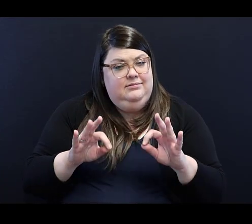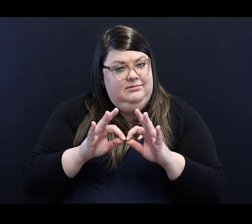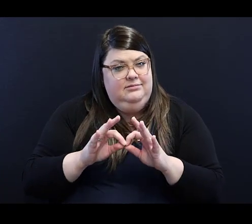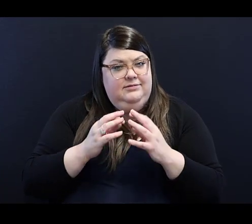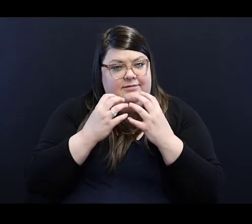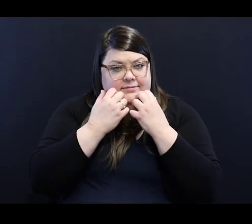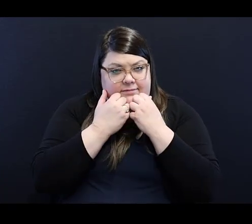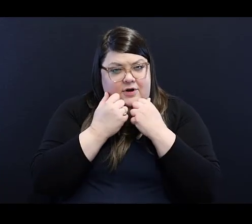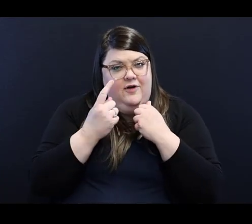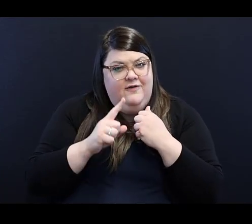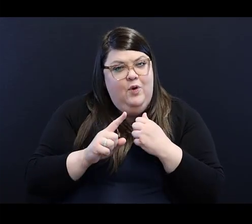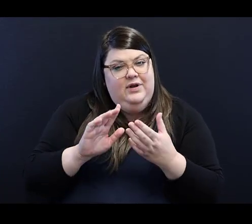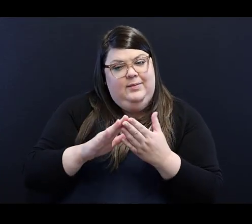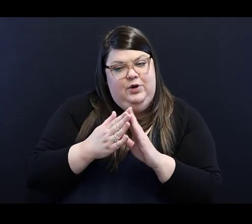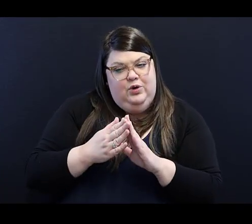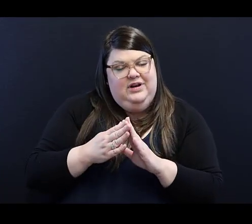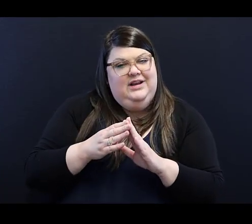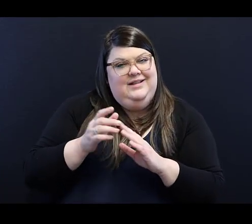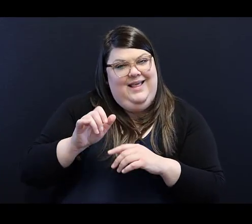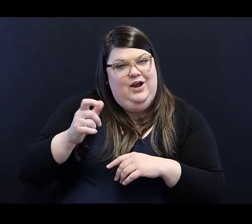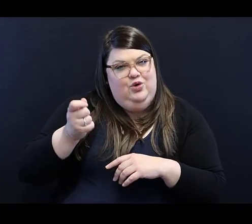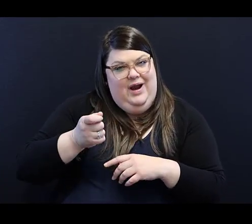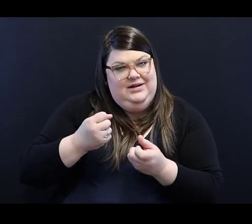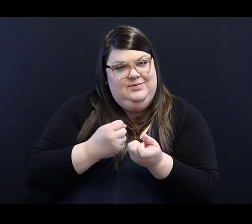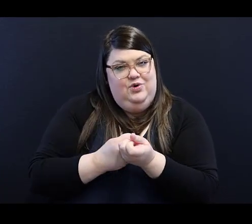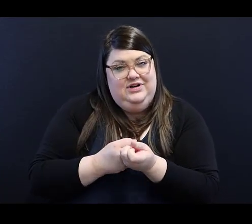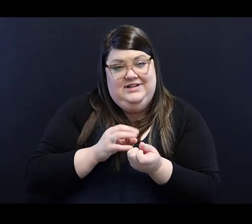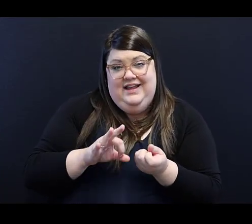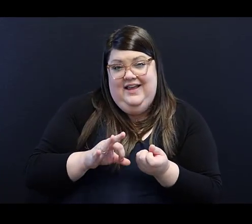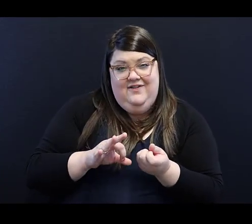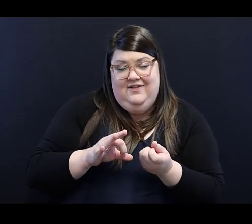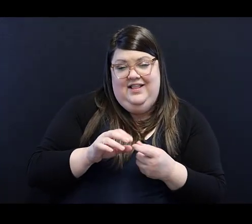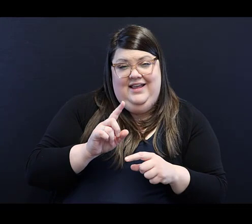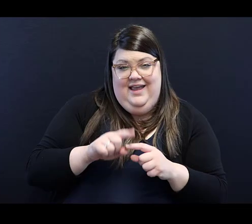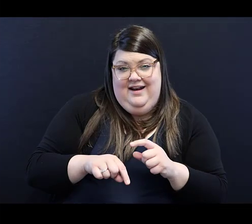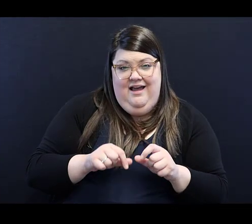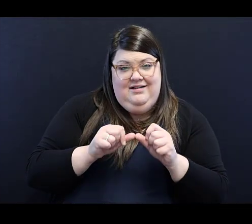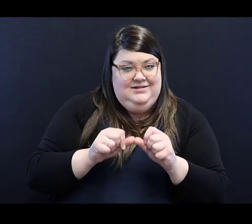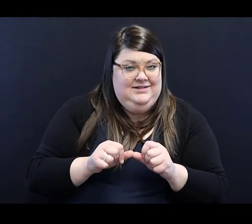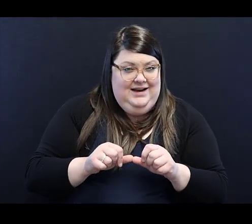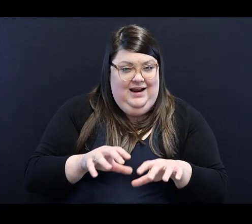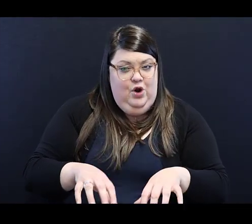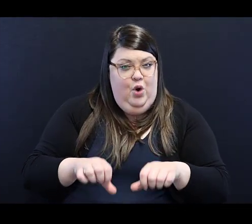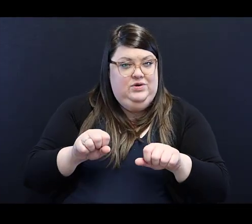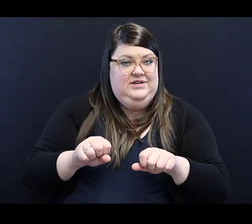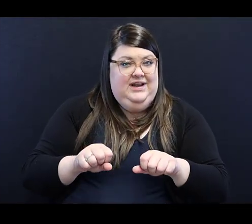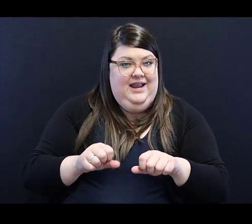the grant supports. If the grantee is unable to sustain/host the website after the grant ends,